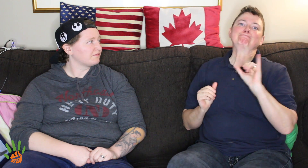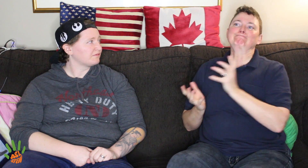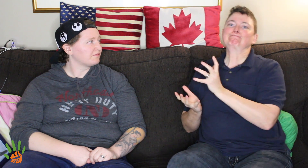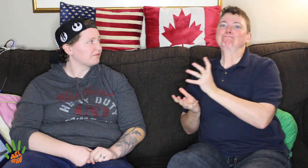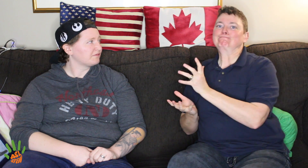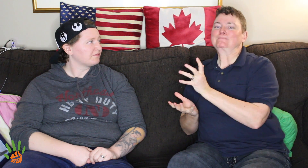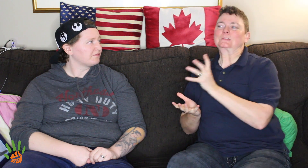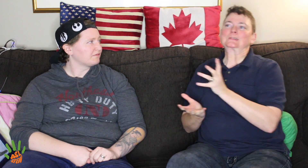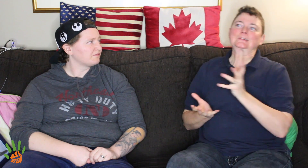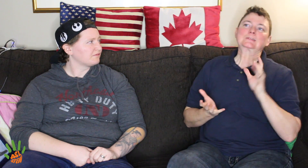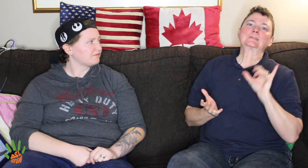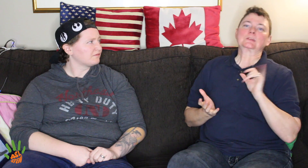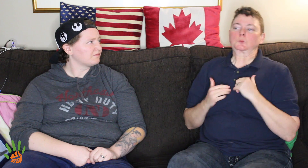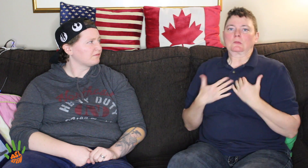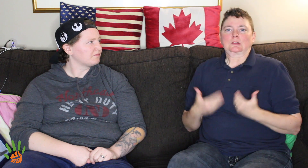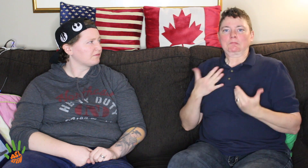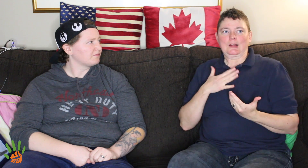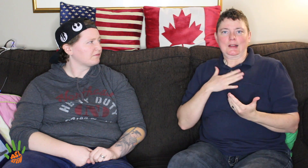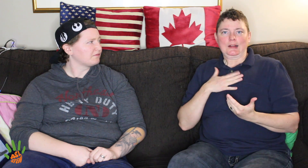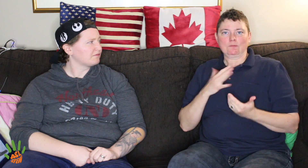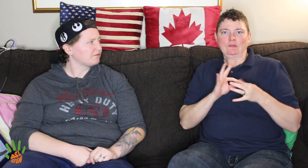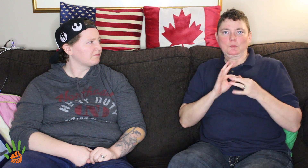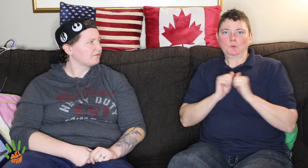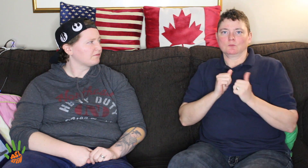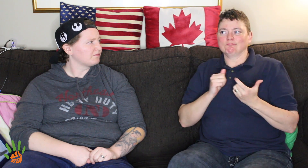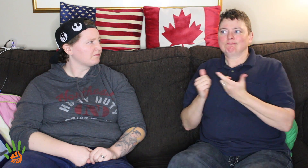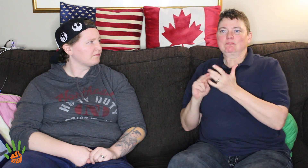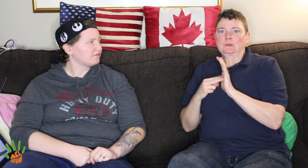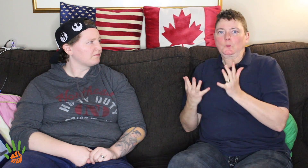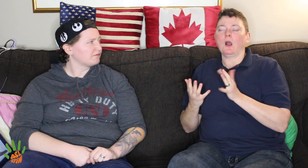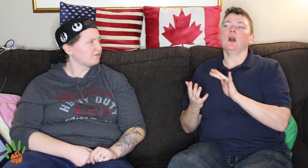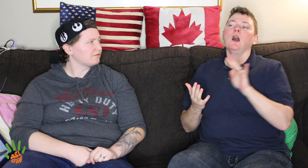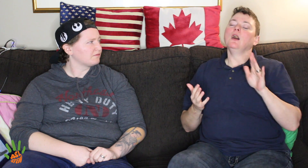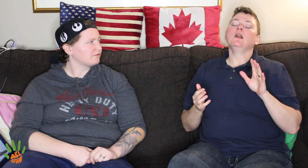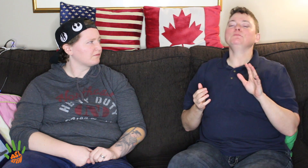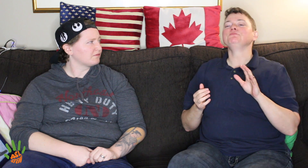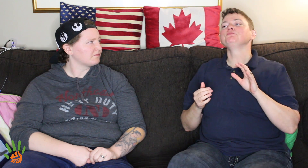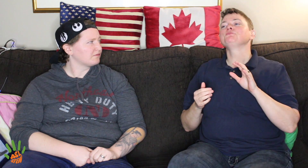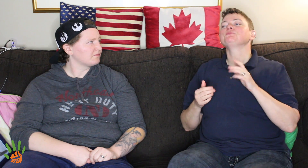So I was like okay.... I guess I have to follow these specific rules.